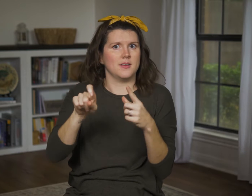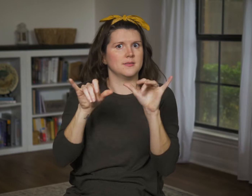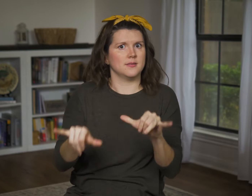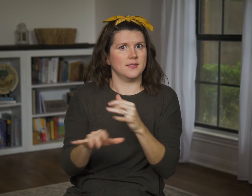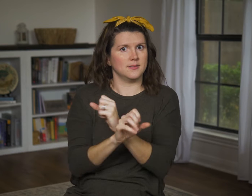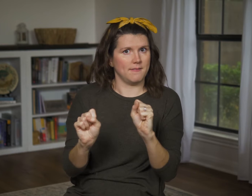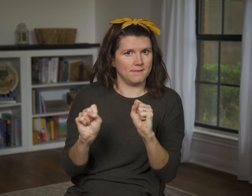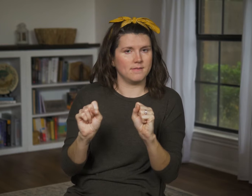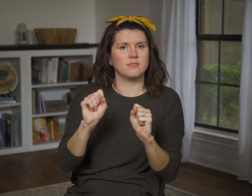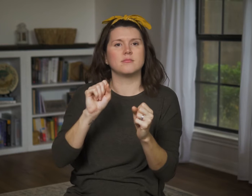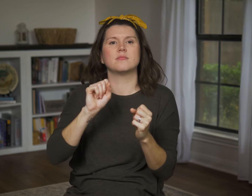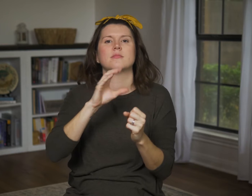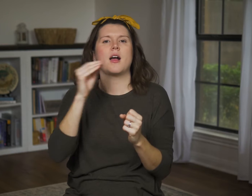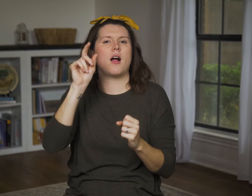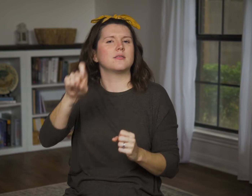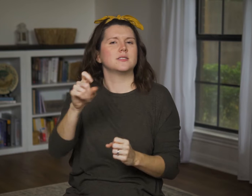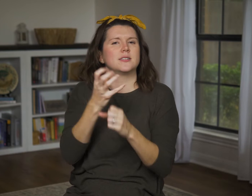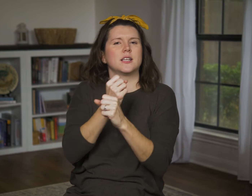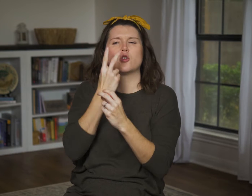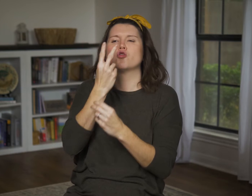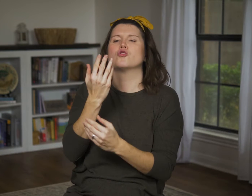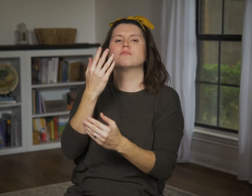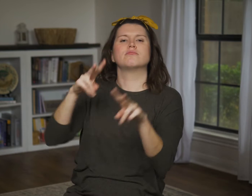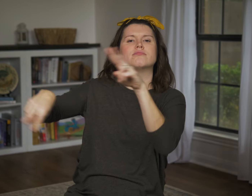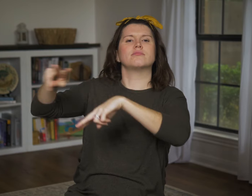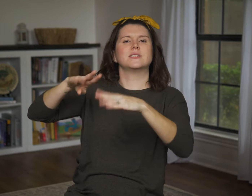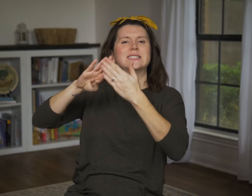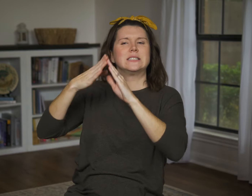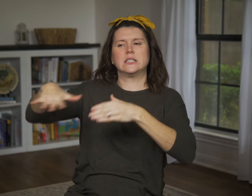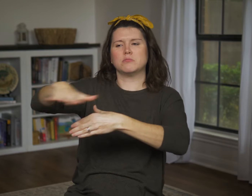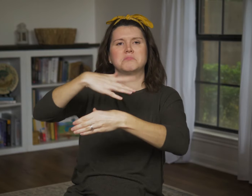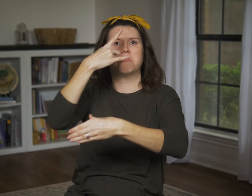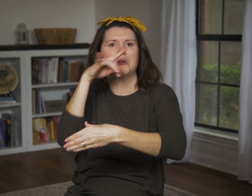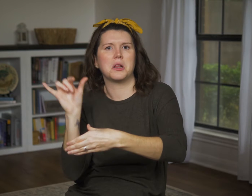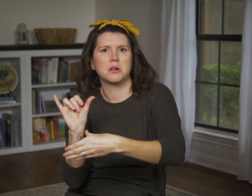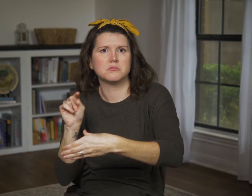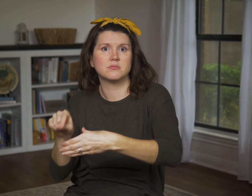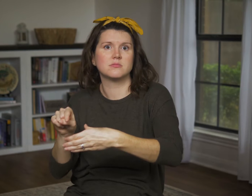Stay safe and get a good view of the city’s layout.